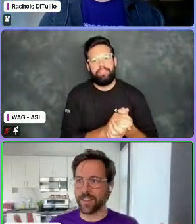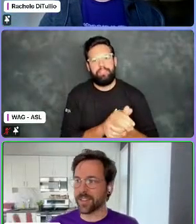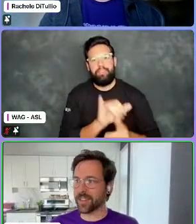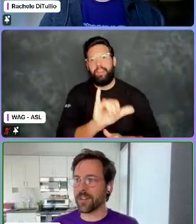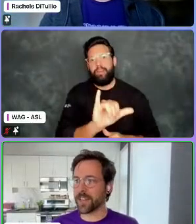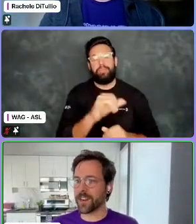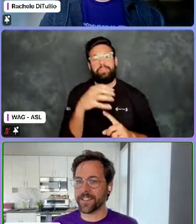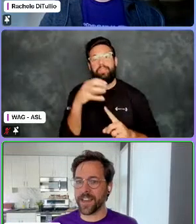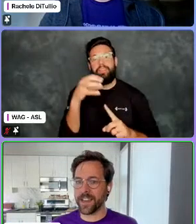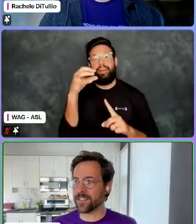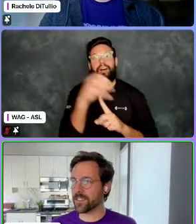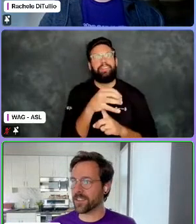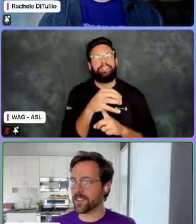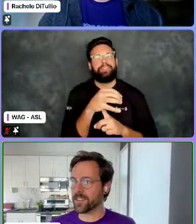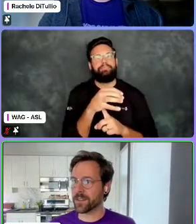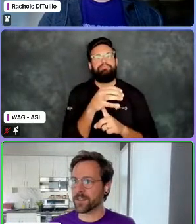I'm ready to take questions.